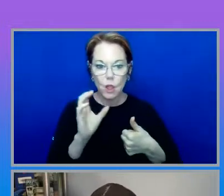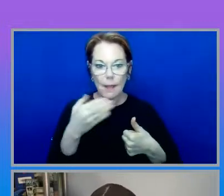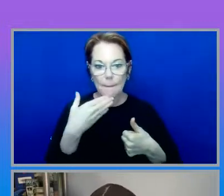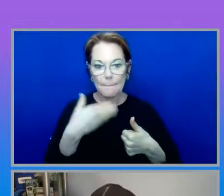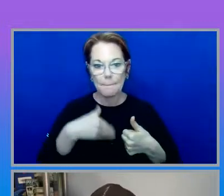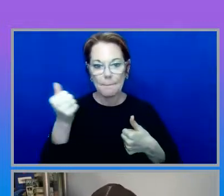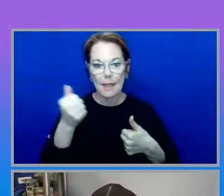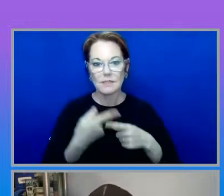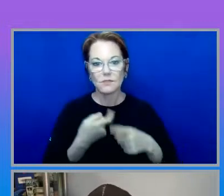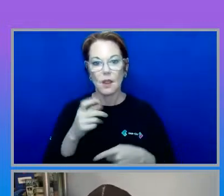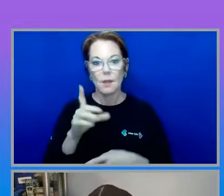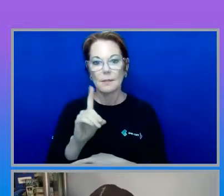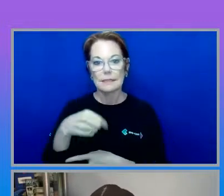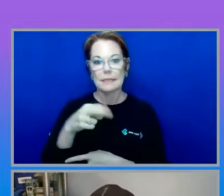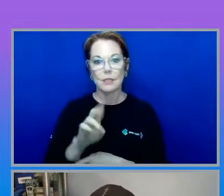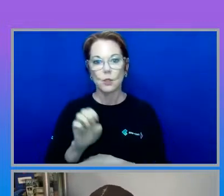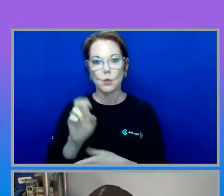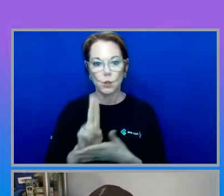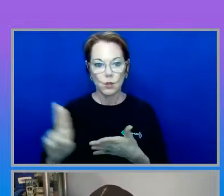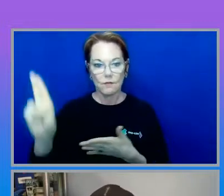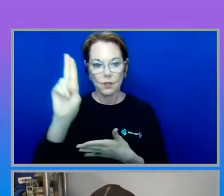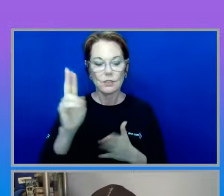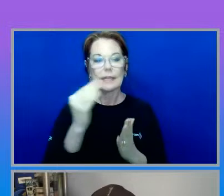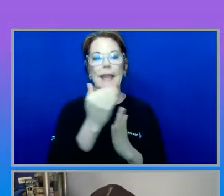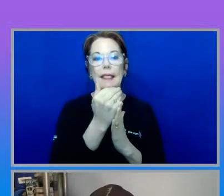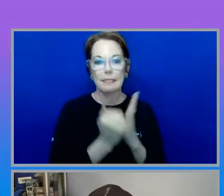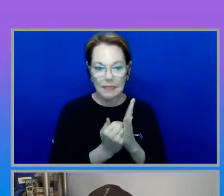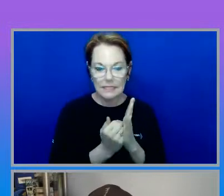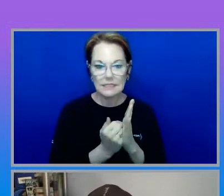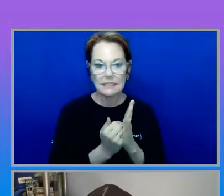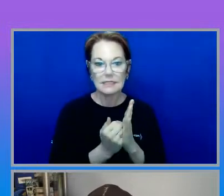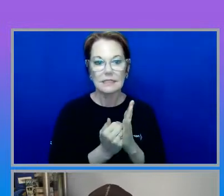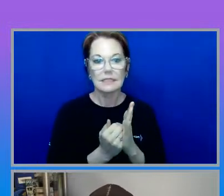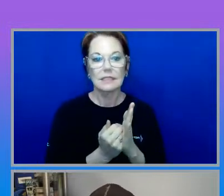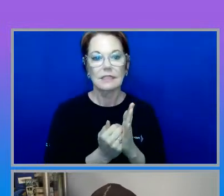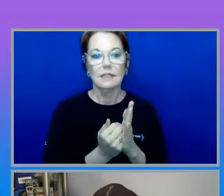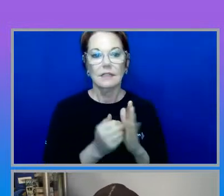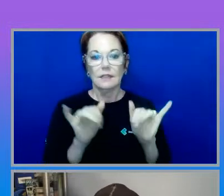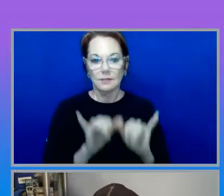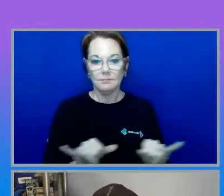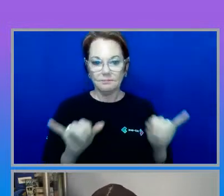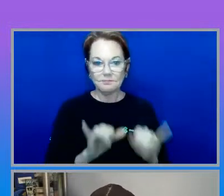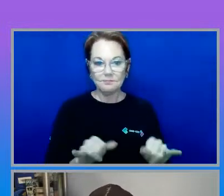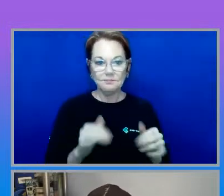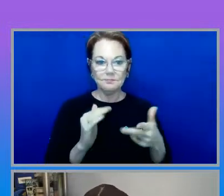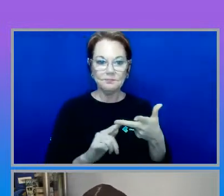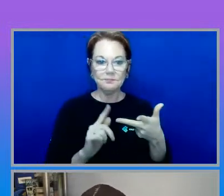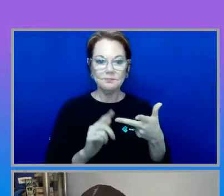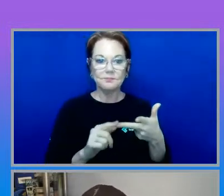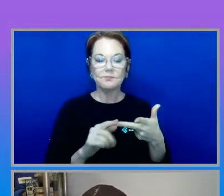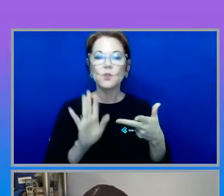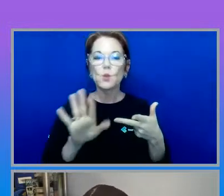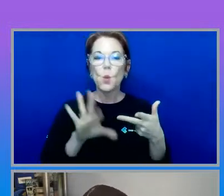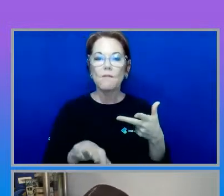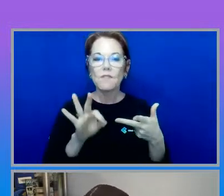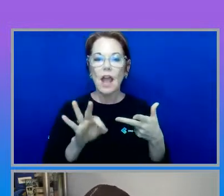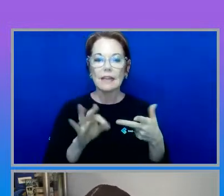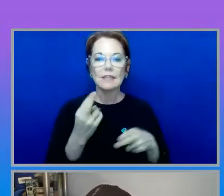in Deque University. List those best practices concisely and in layman's terms, and then use